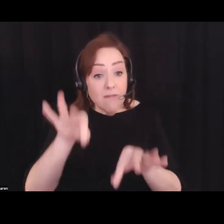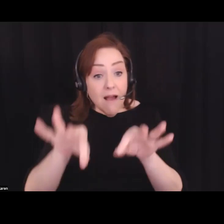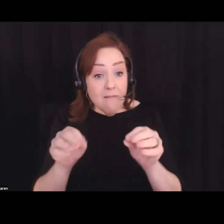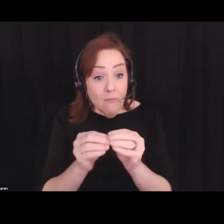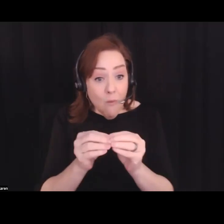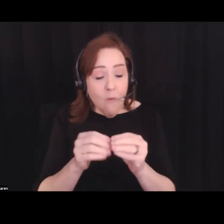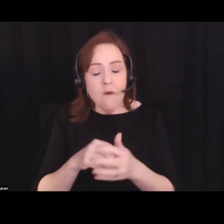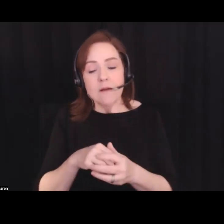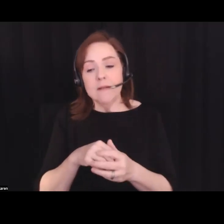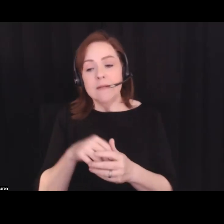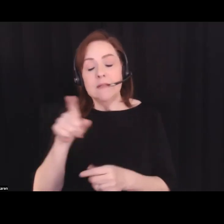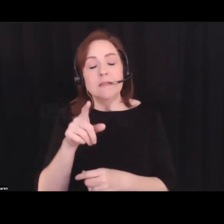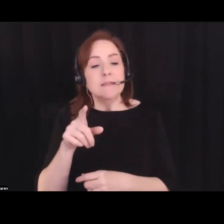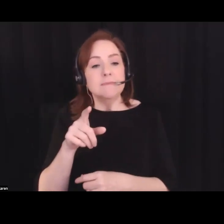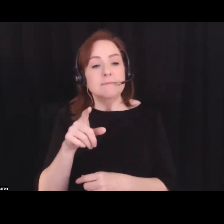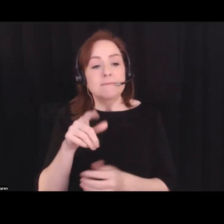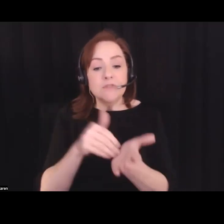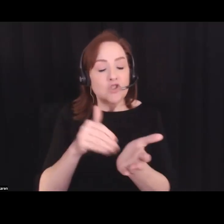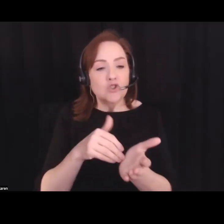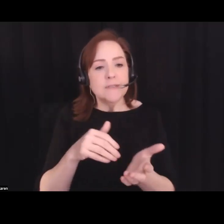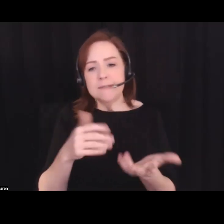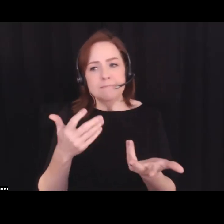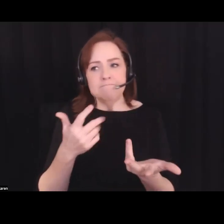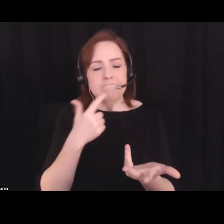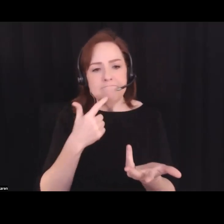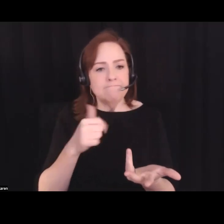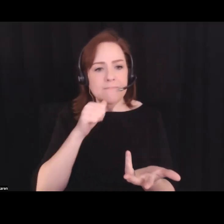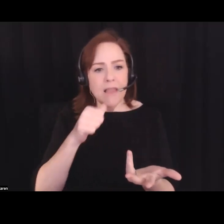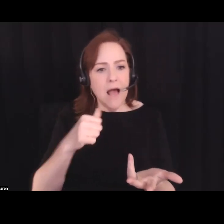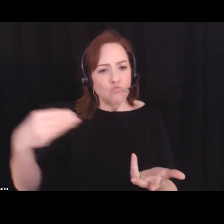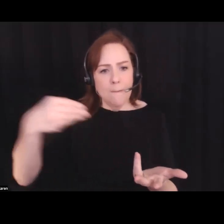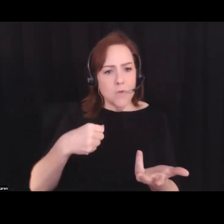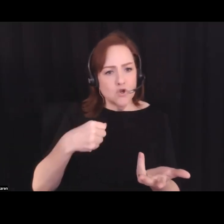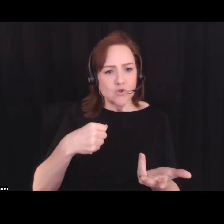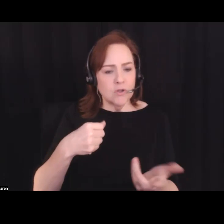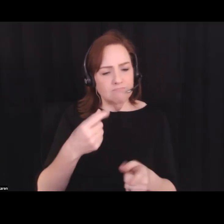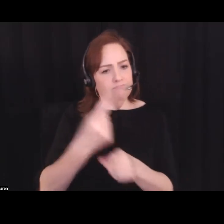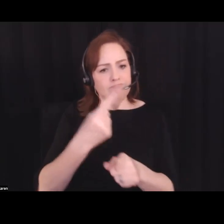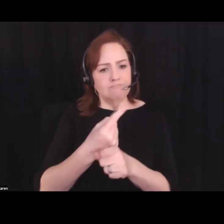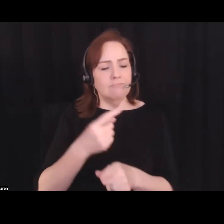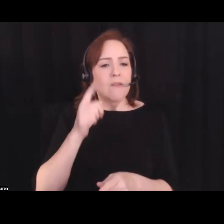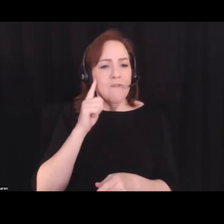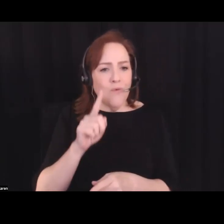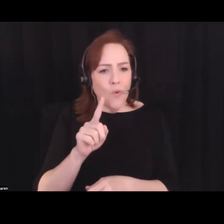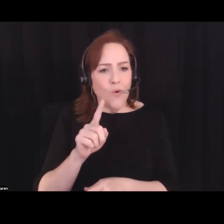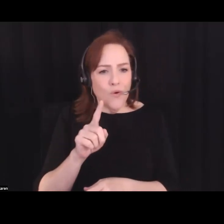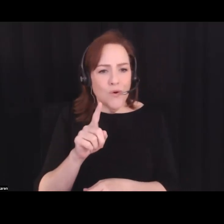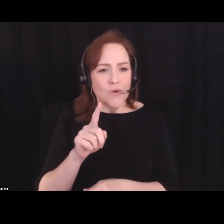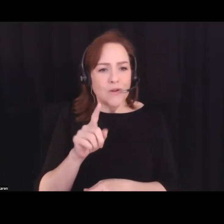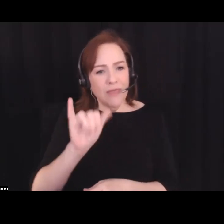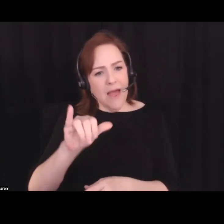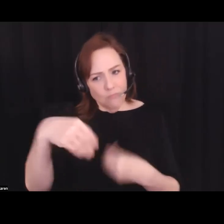reimbursed for the accommodation and hopefully some of the resources that Tony Davis provided